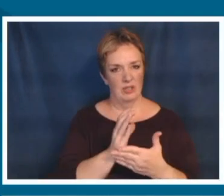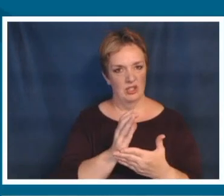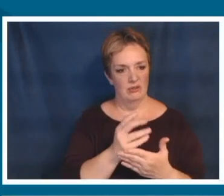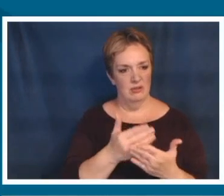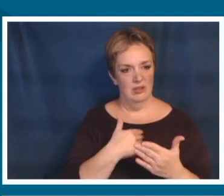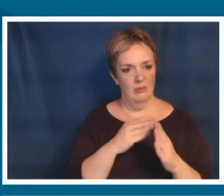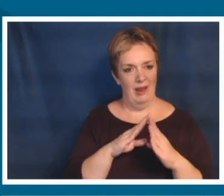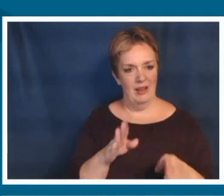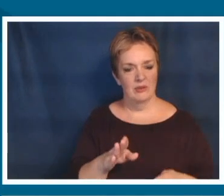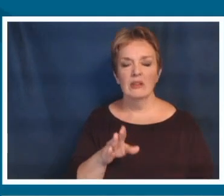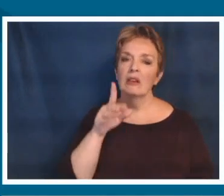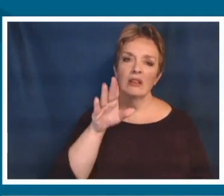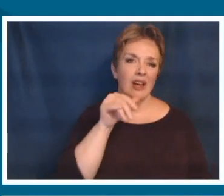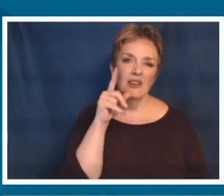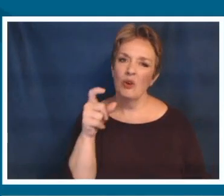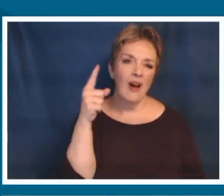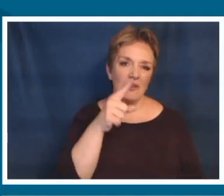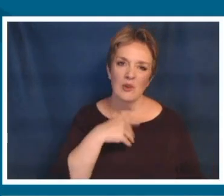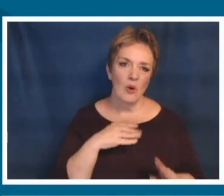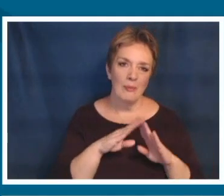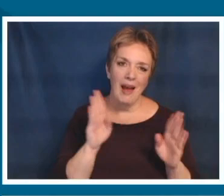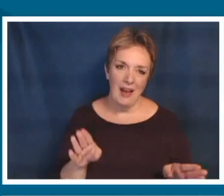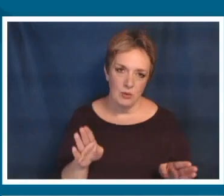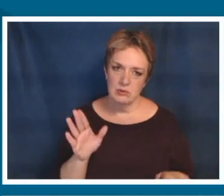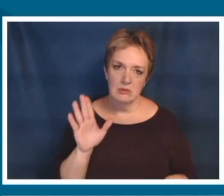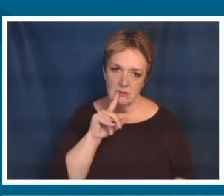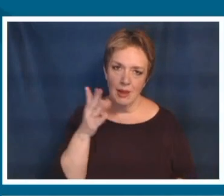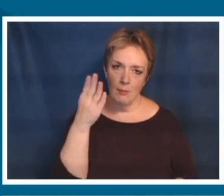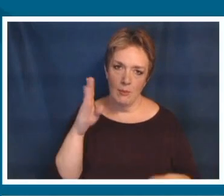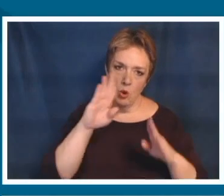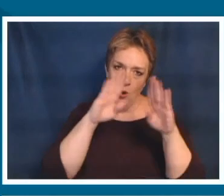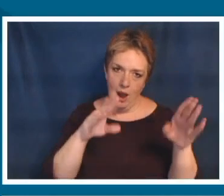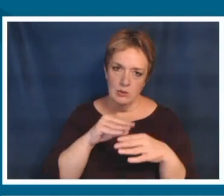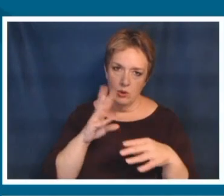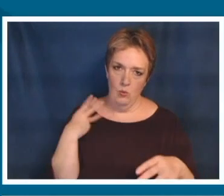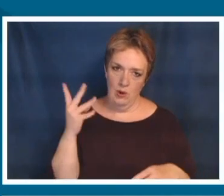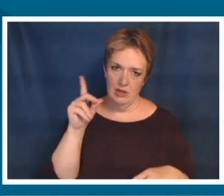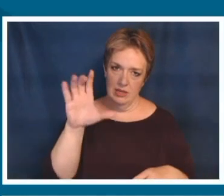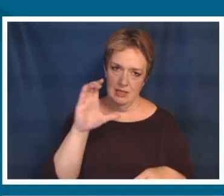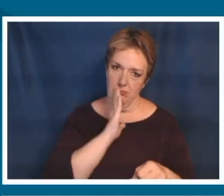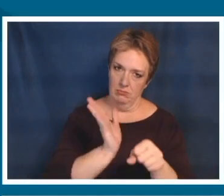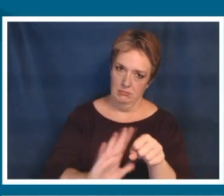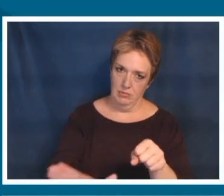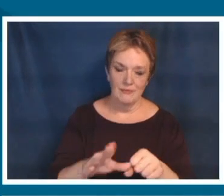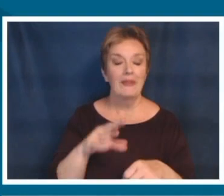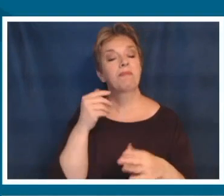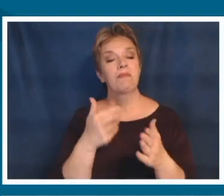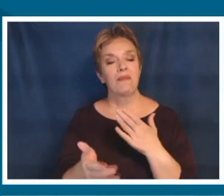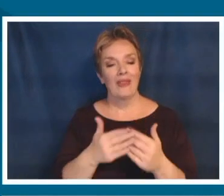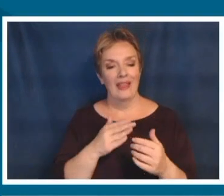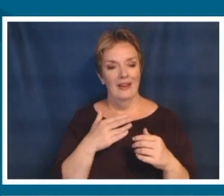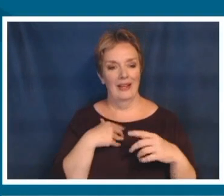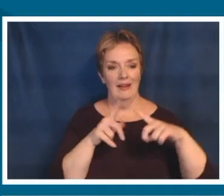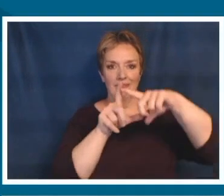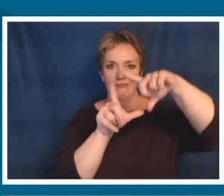house in dc somewhere um there's also these tags on the on the